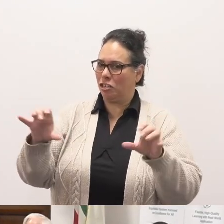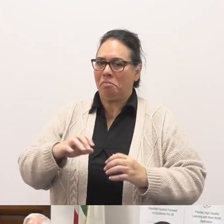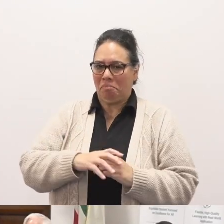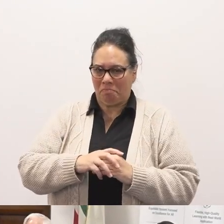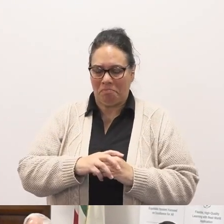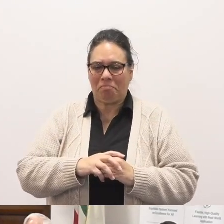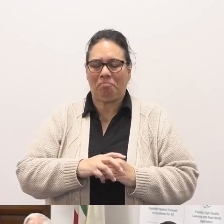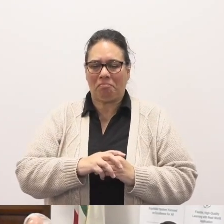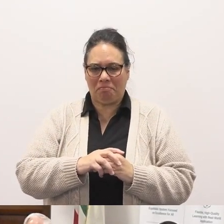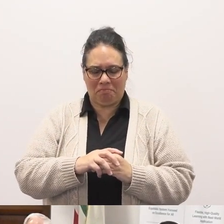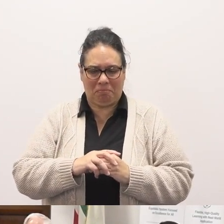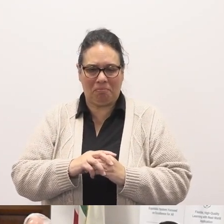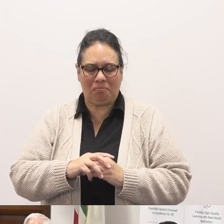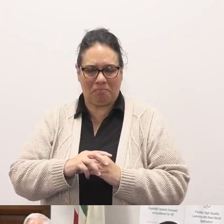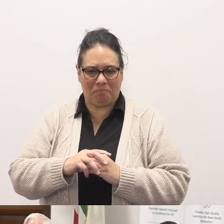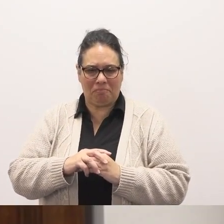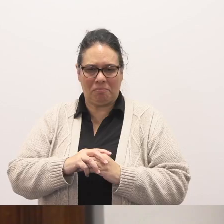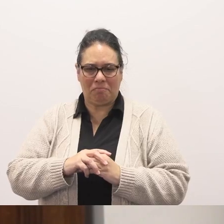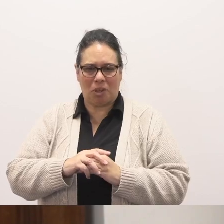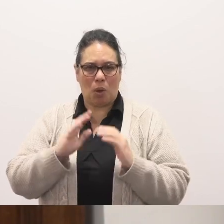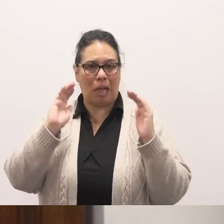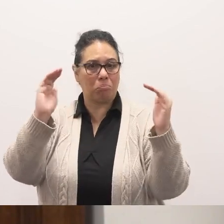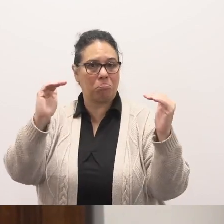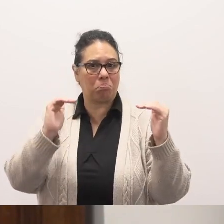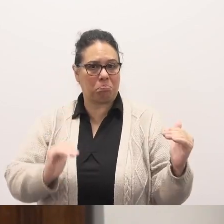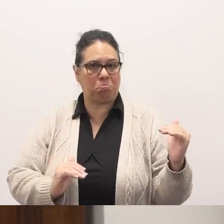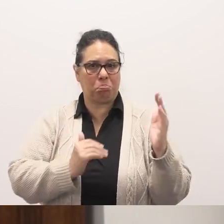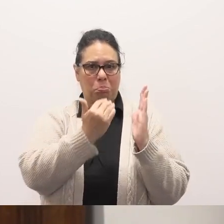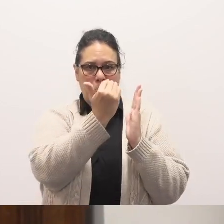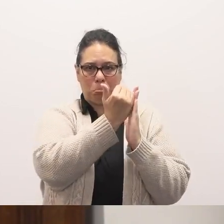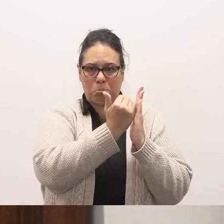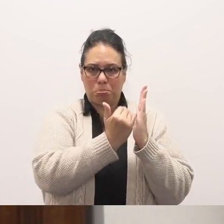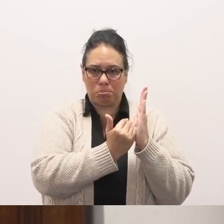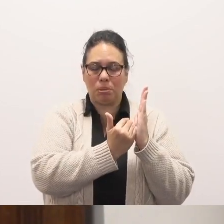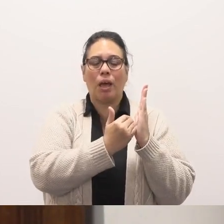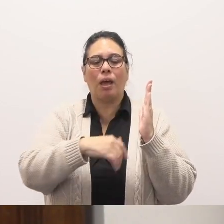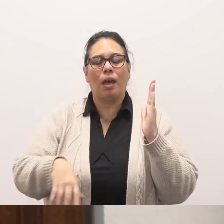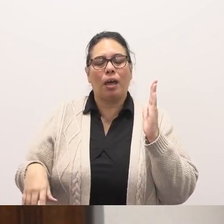So next we are at public testimony on items listed